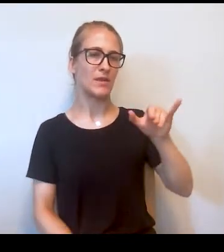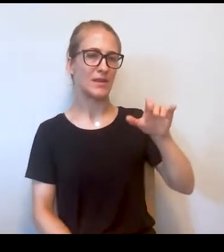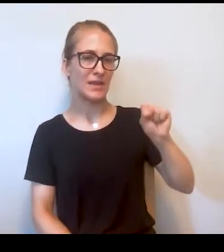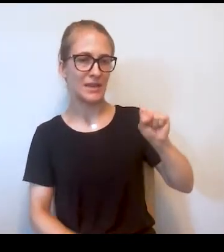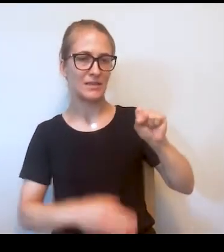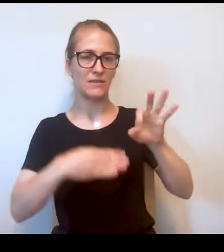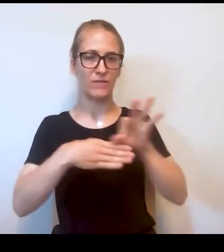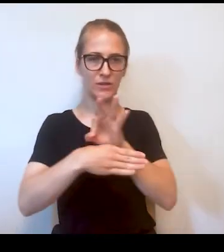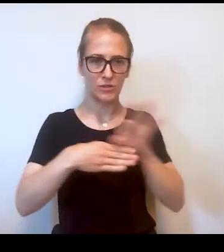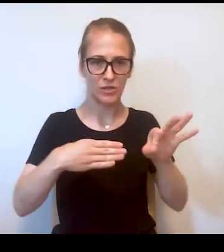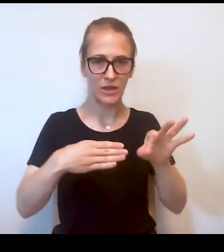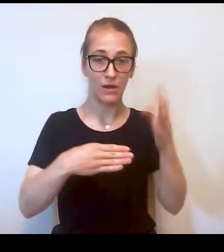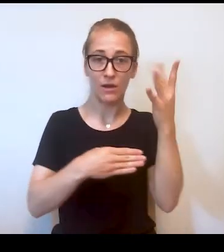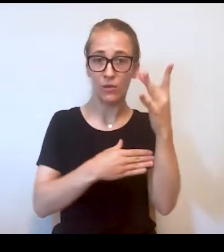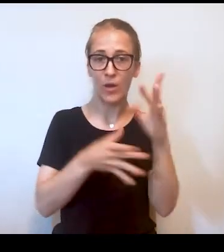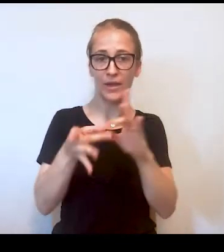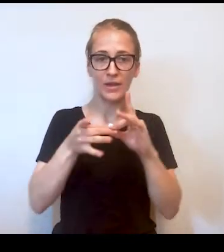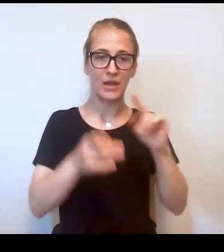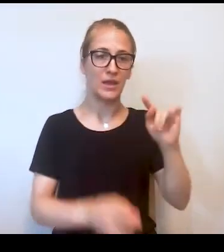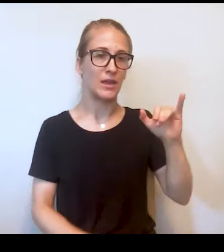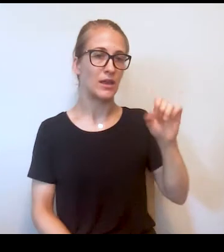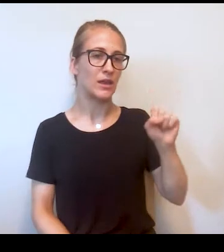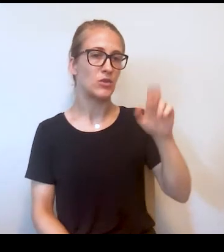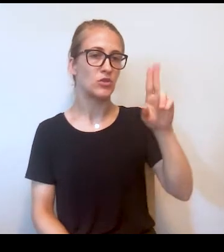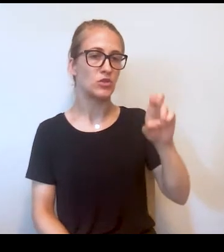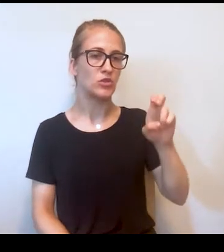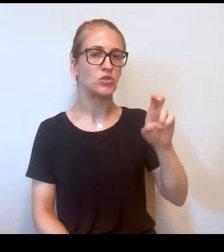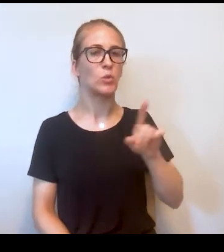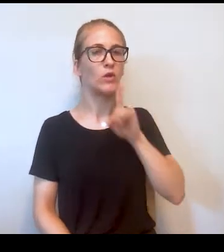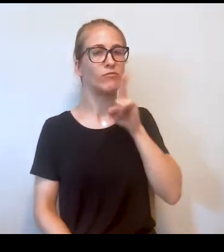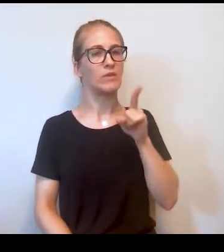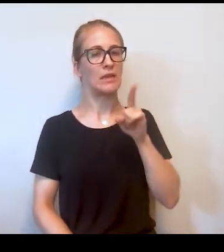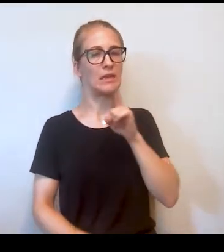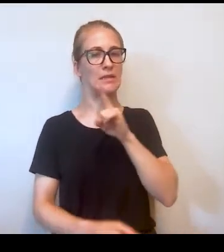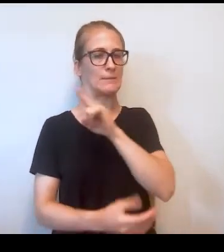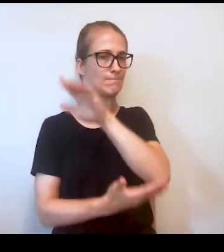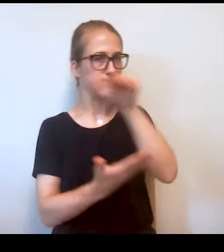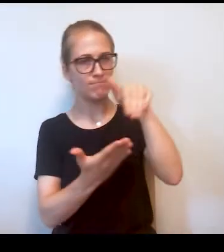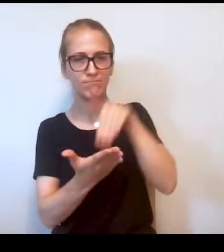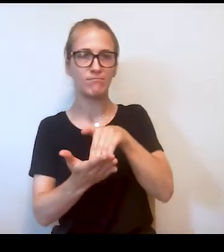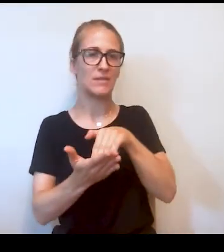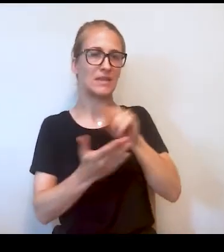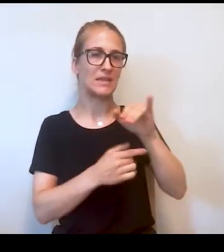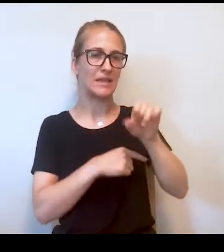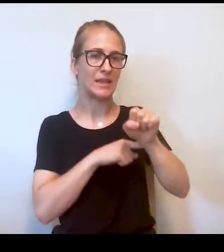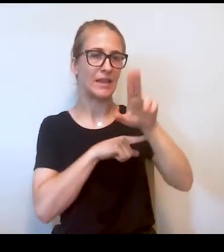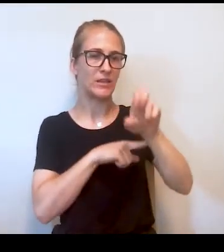because connective tissues are some of the main tissues in our bodies.